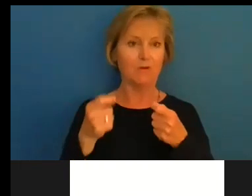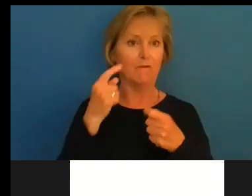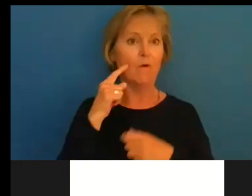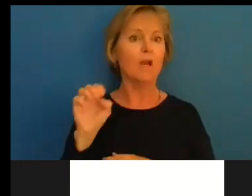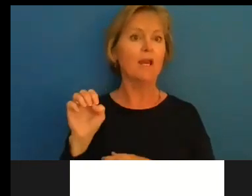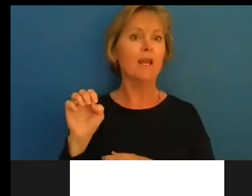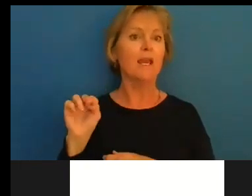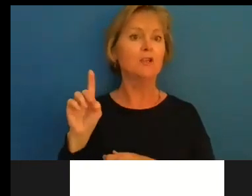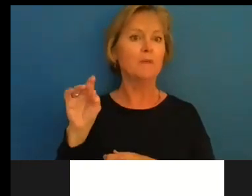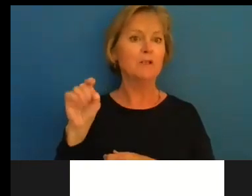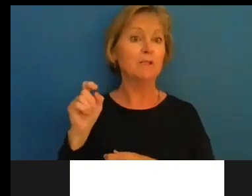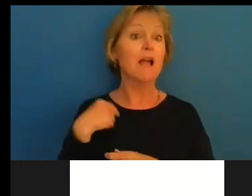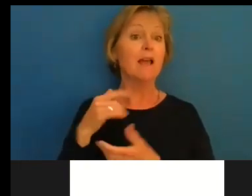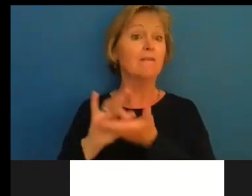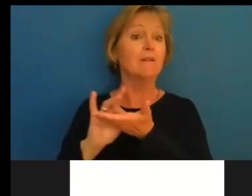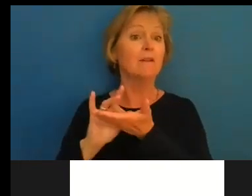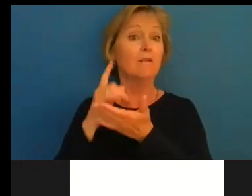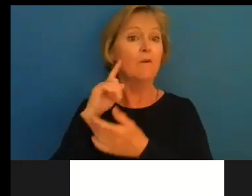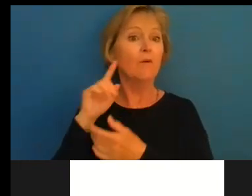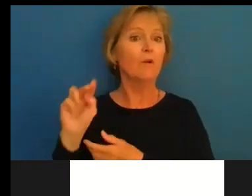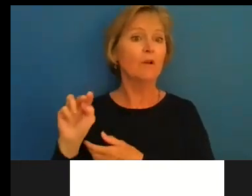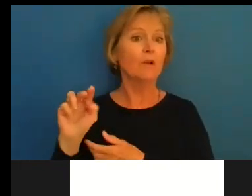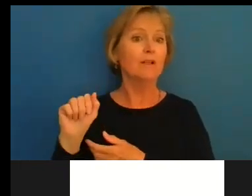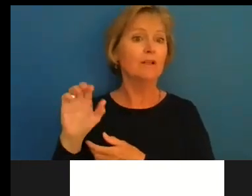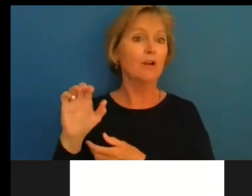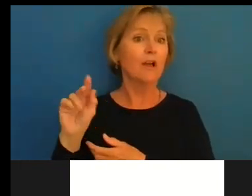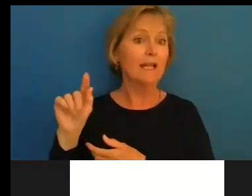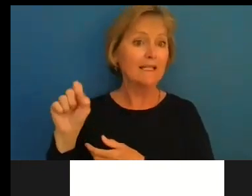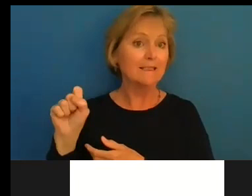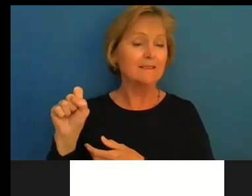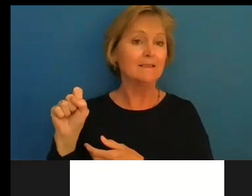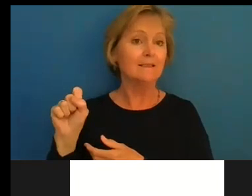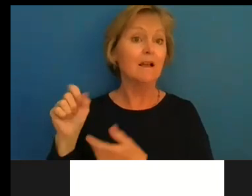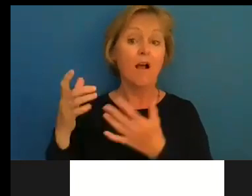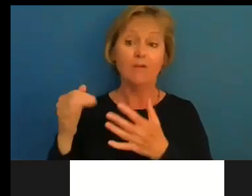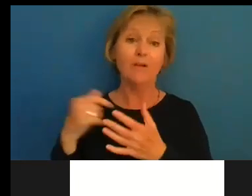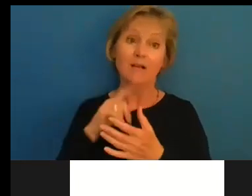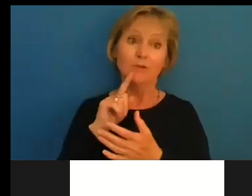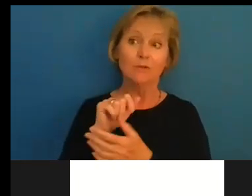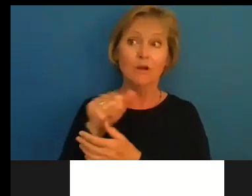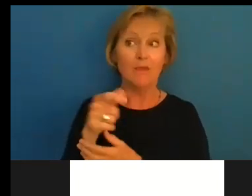narcotics prescription, and already, as I'm sure other people have experienced, getting